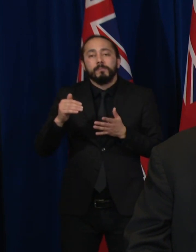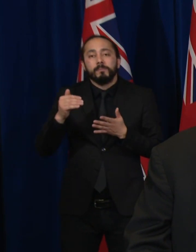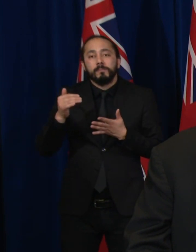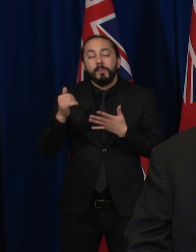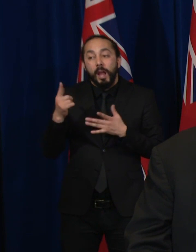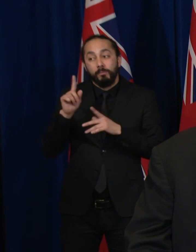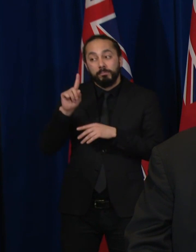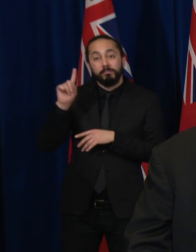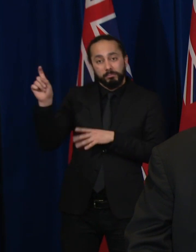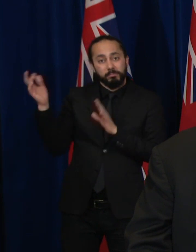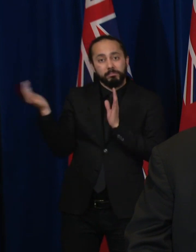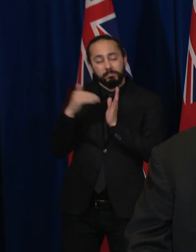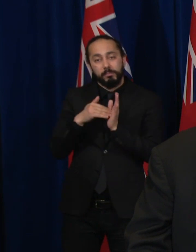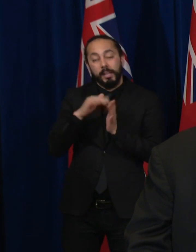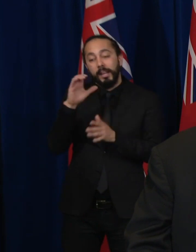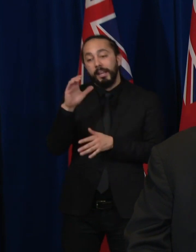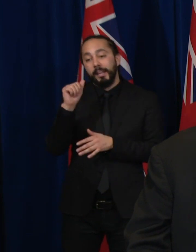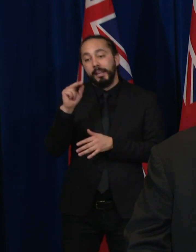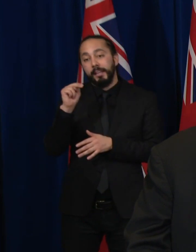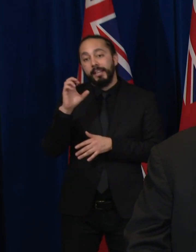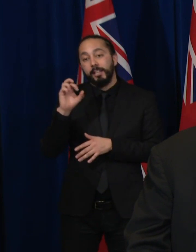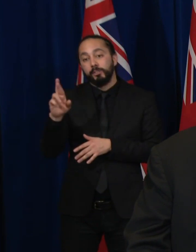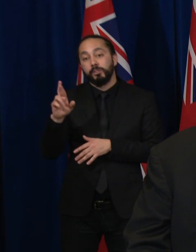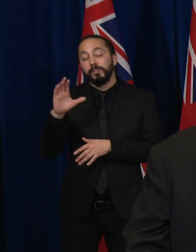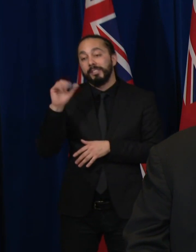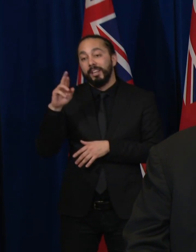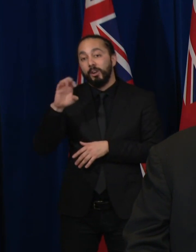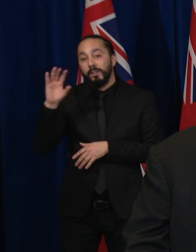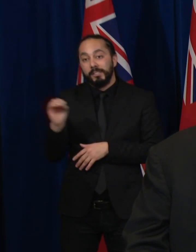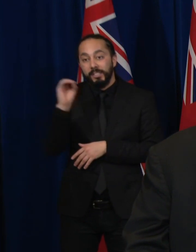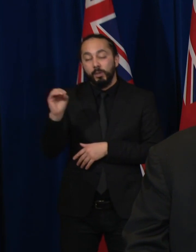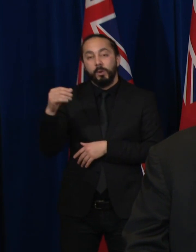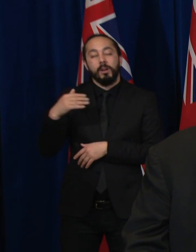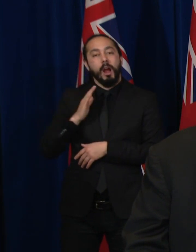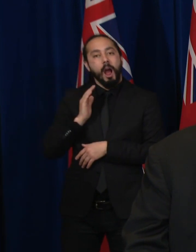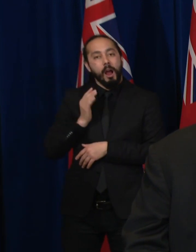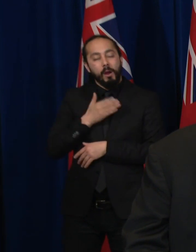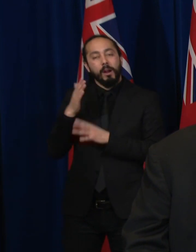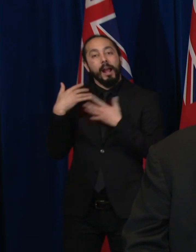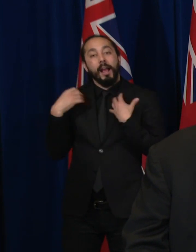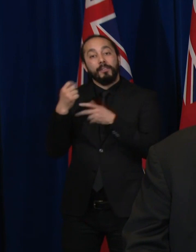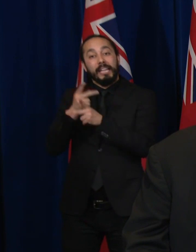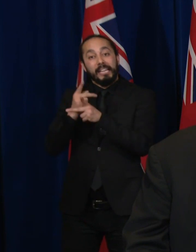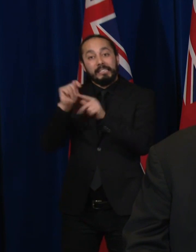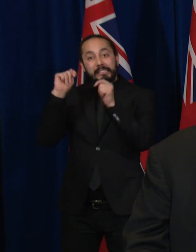again to cancer care Ontario and our team, our health care team. It's